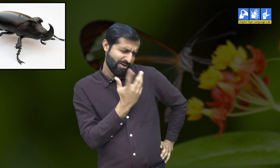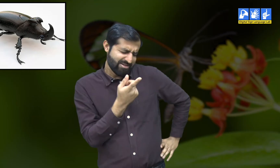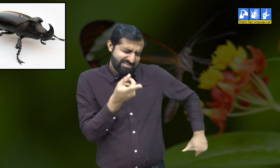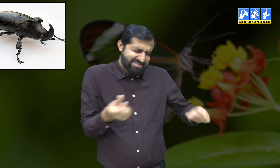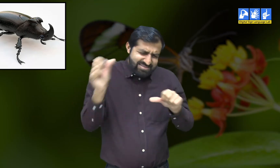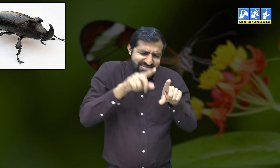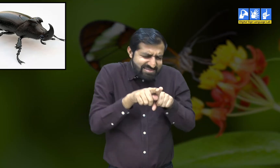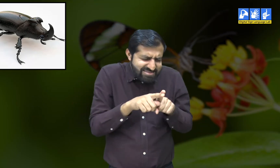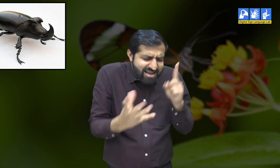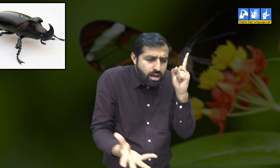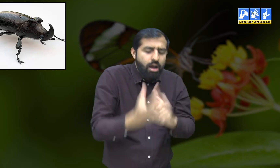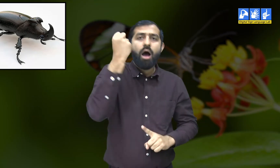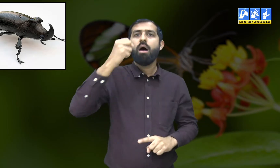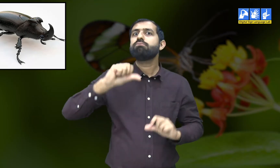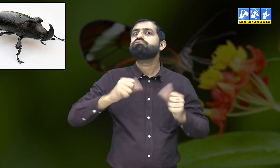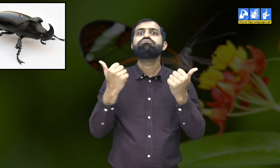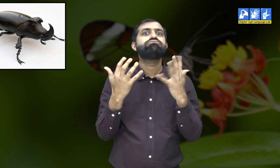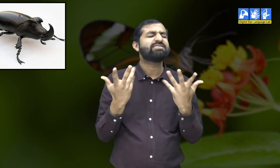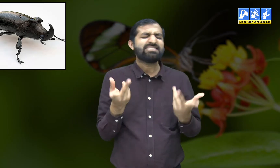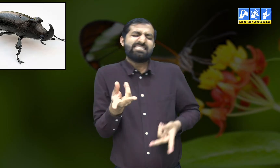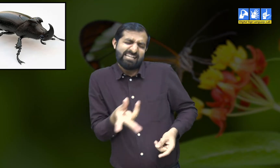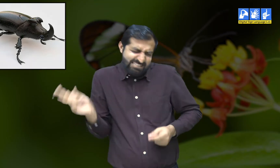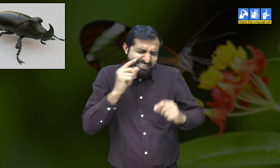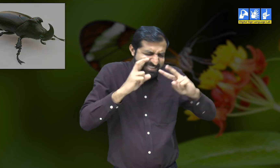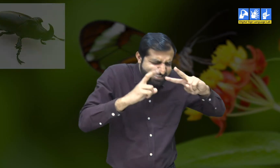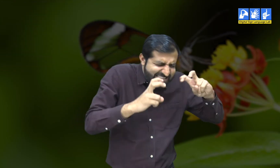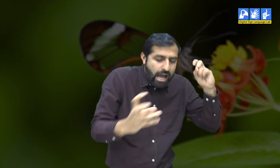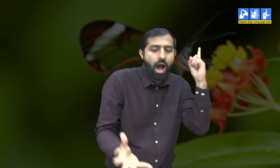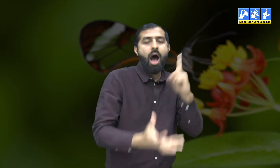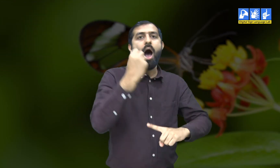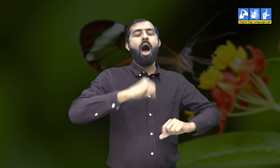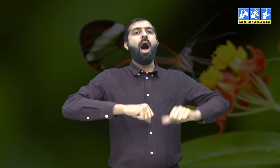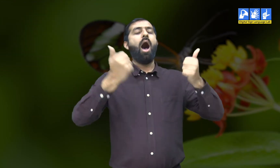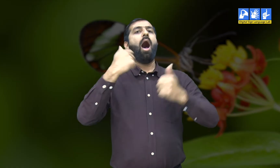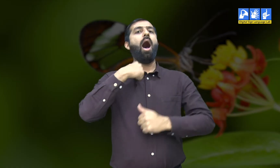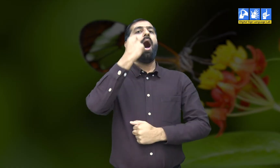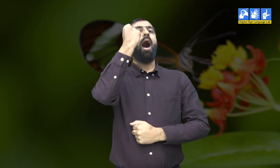So he started raising caterpillars in the presence of beetles but could not get any results.